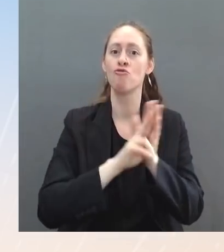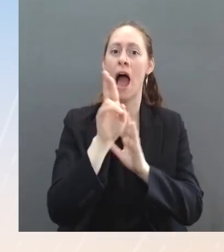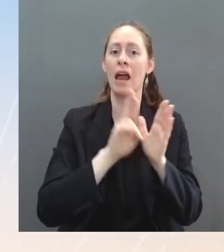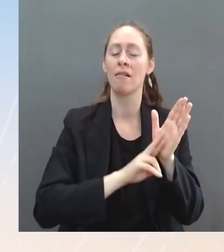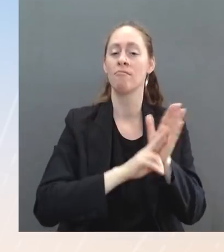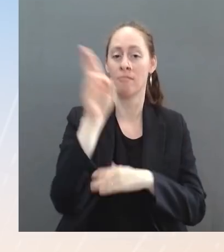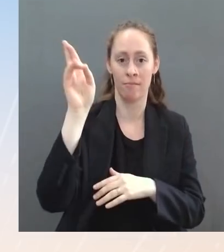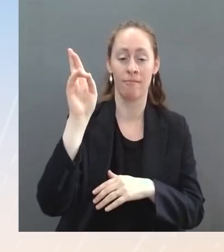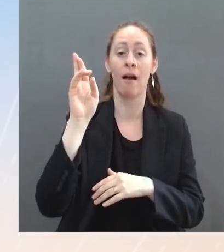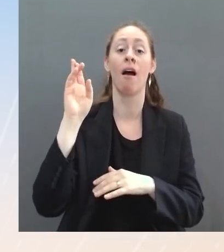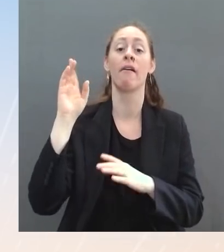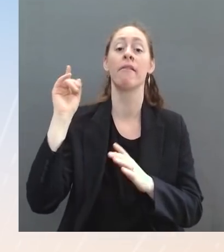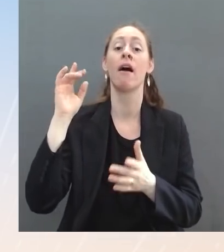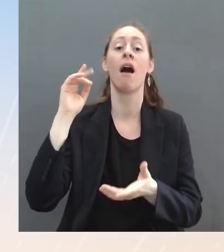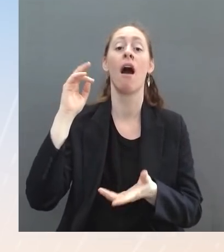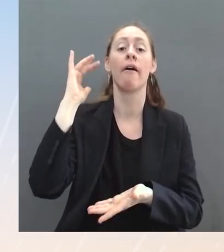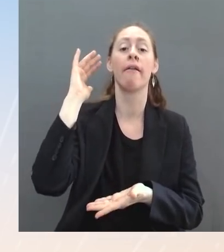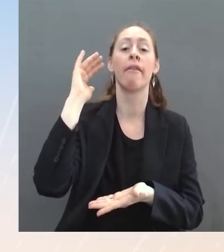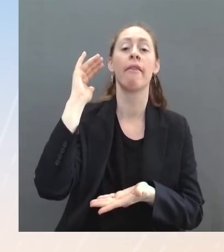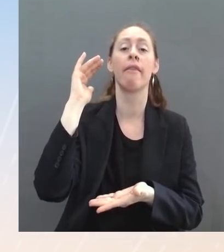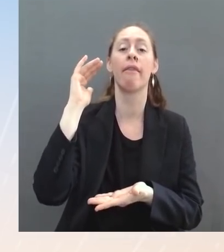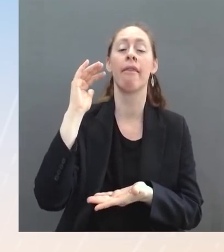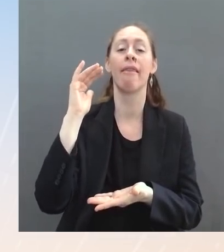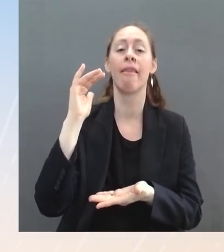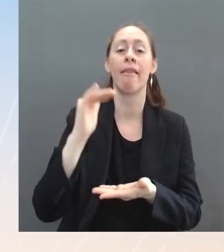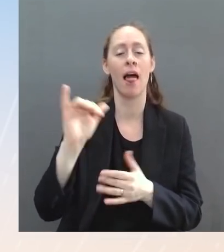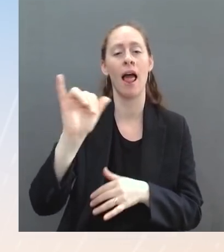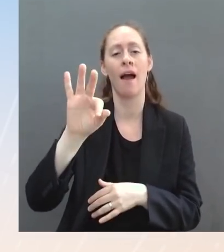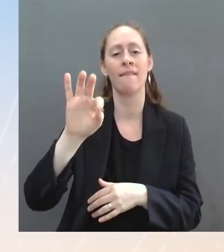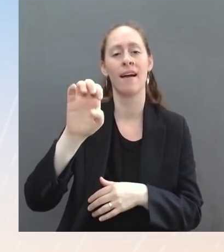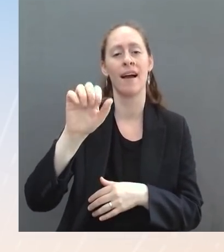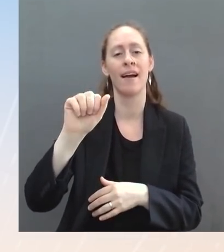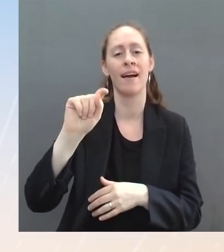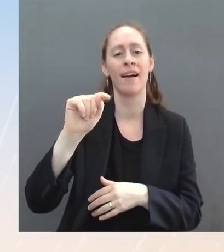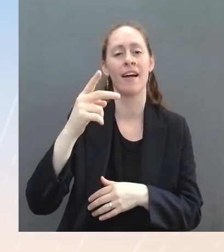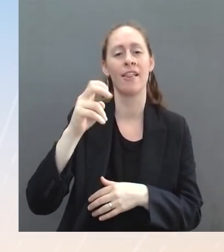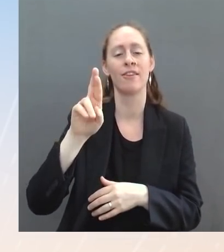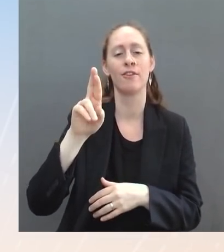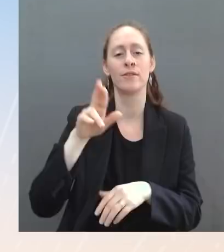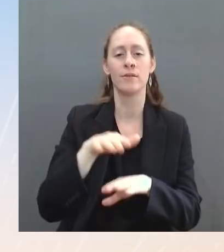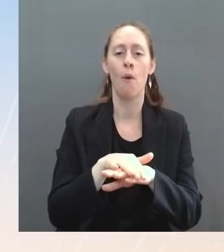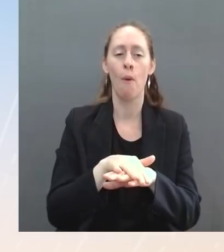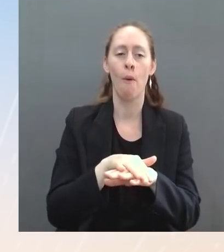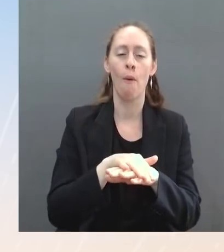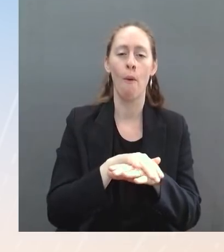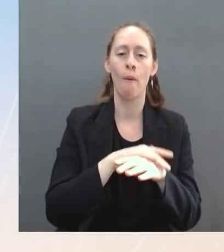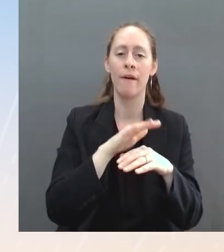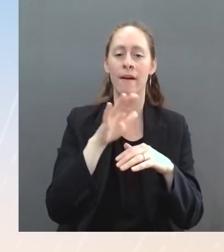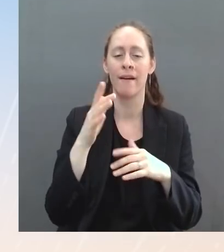On your second question, I want to be really clear. And I think the President -- you know, the President said this better today,